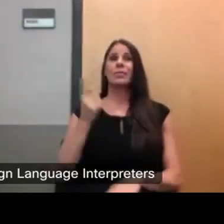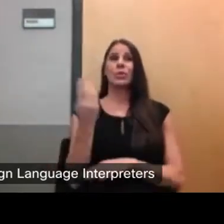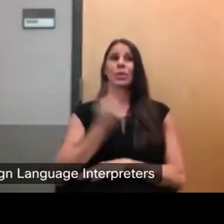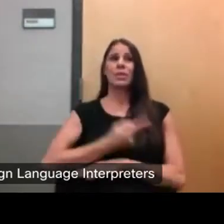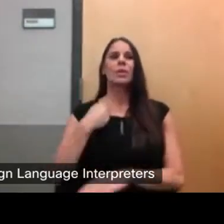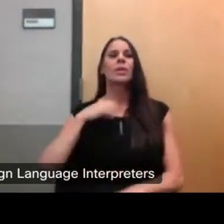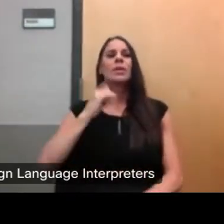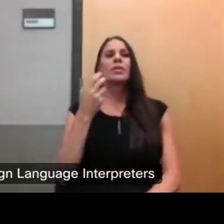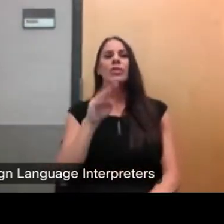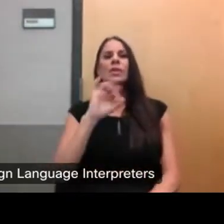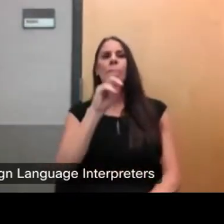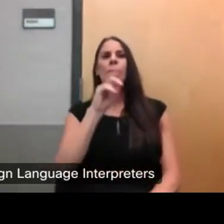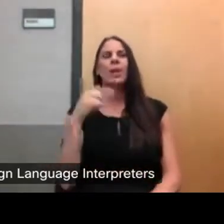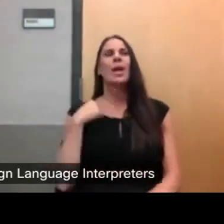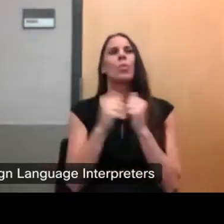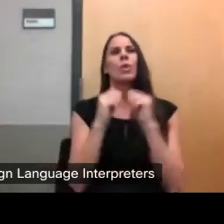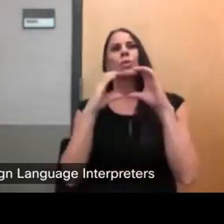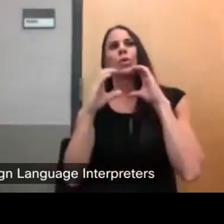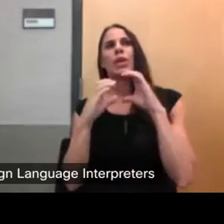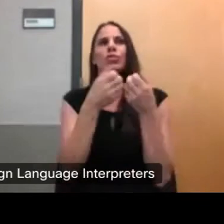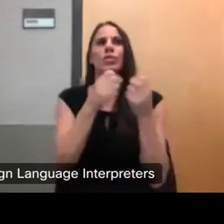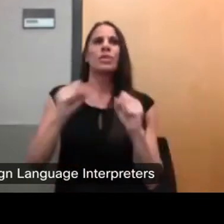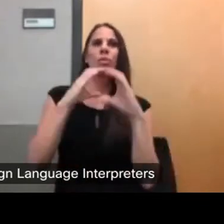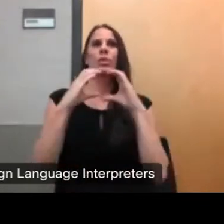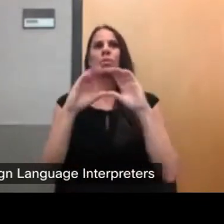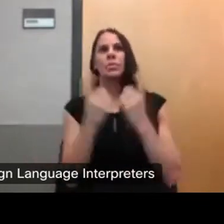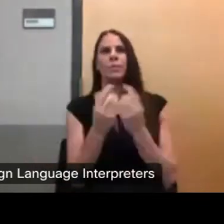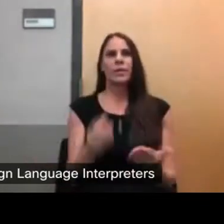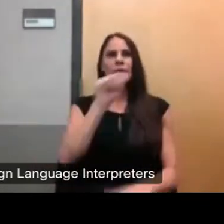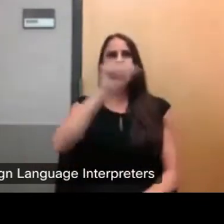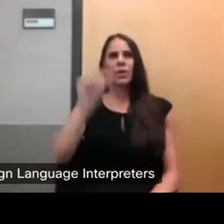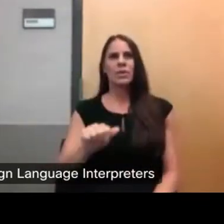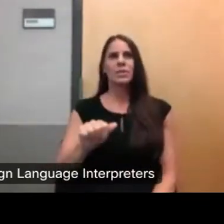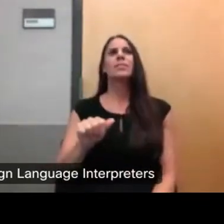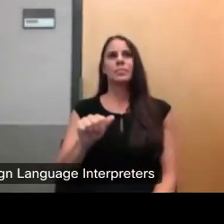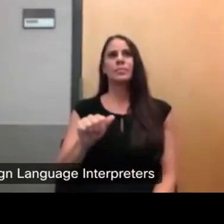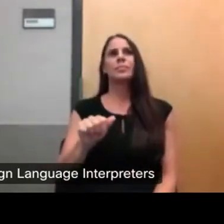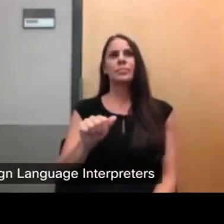a a communications strategic communications from here, in Austin, uh, uh, newest communications